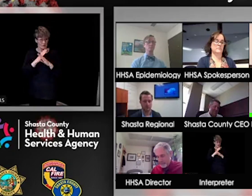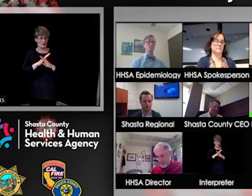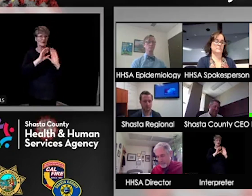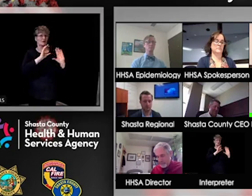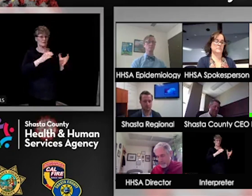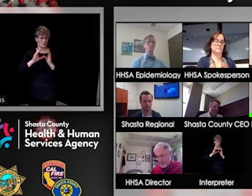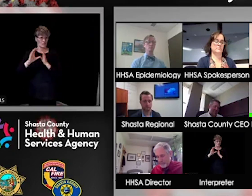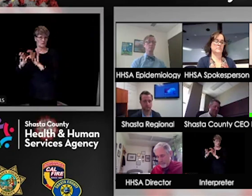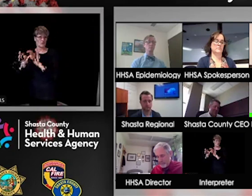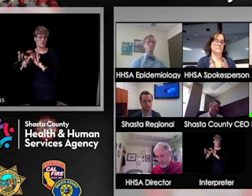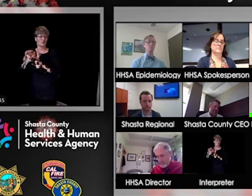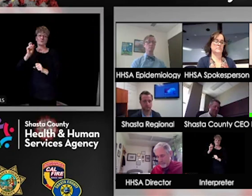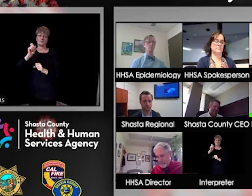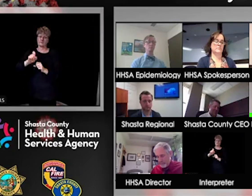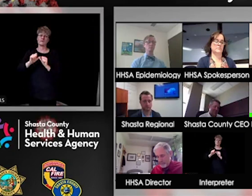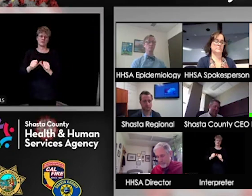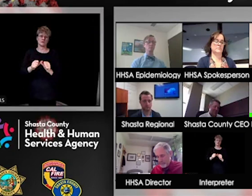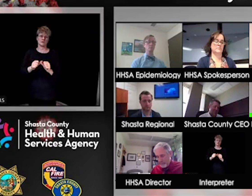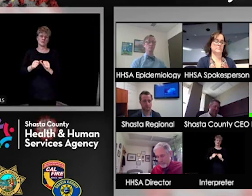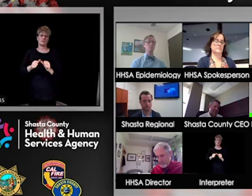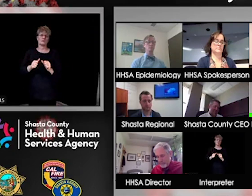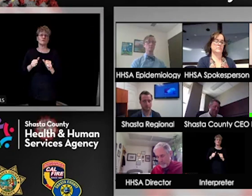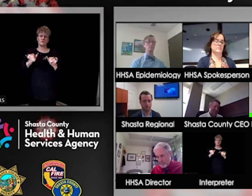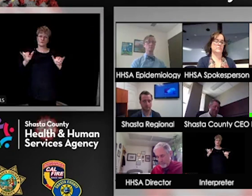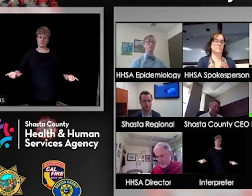people with medical conditions need to continue to stay home. We need to make sure that we're